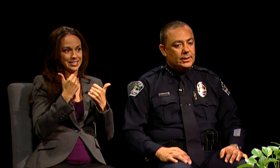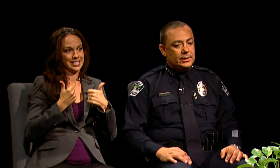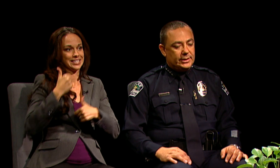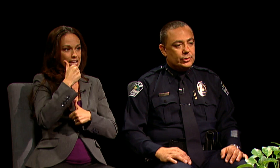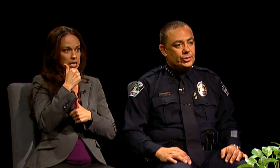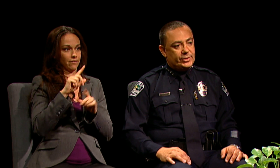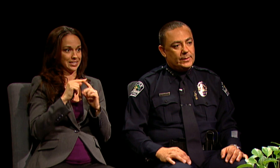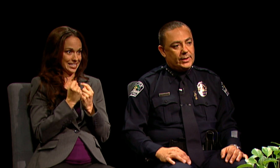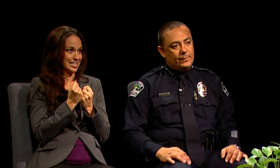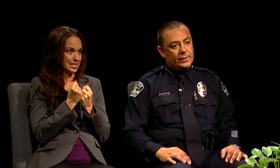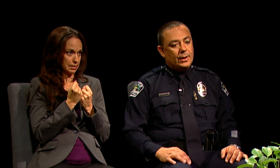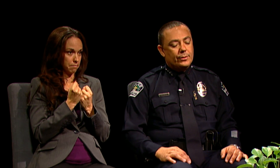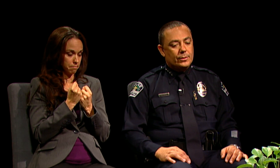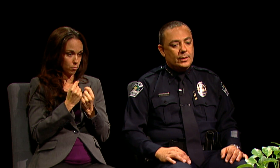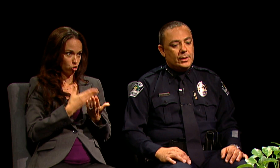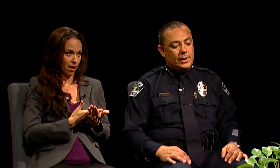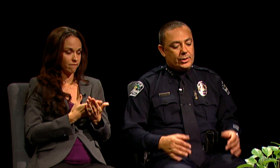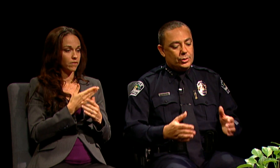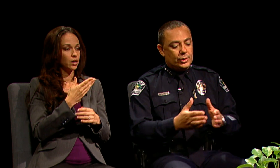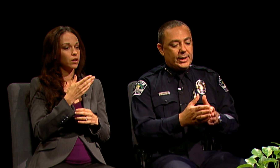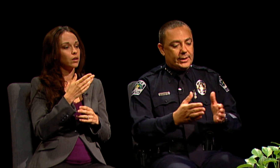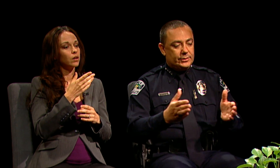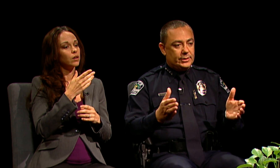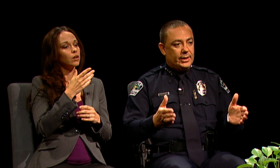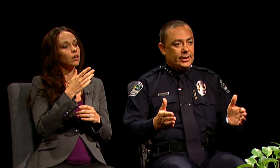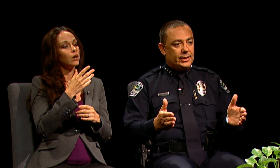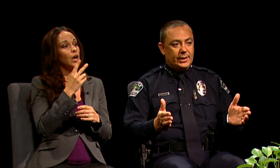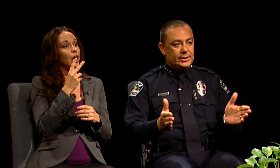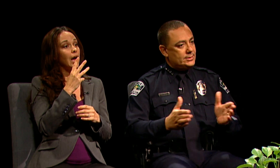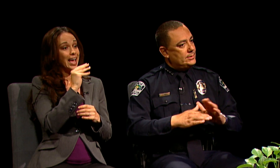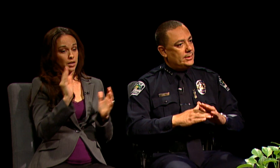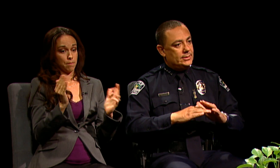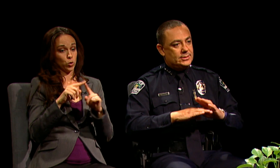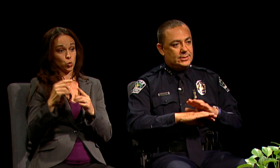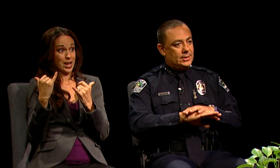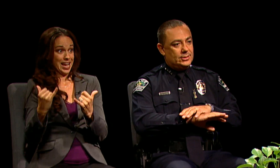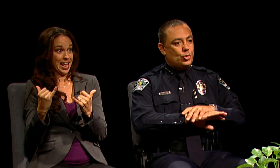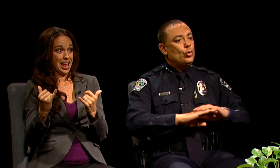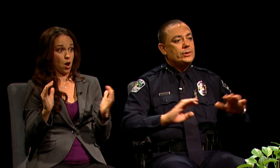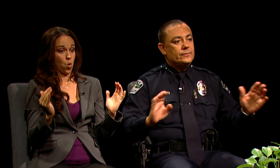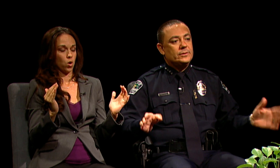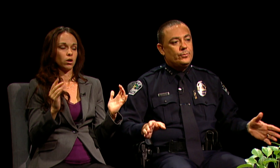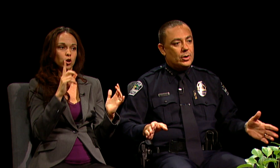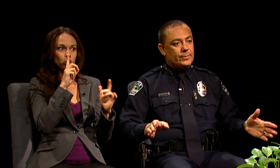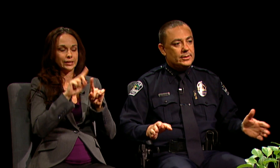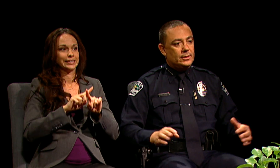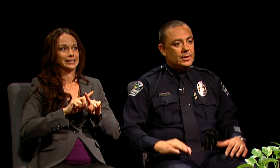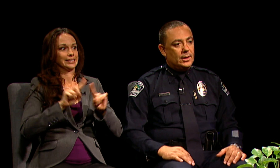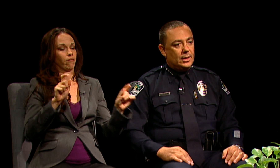LEADERSHIP TEAM CAME TOGETHER, AND YOU LOOK AT IT TODAY, IT'S TOTALLY A DIFFERENT DEPARTMENT.